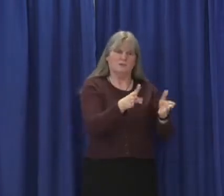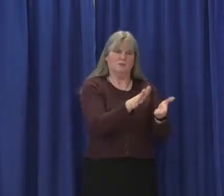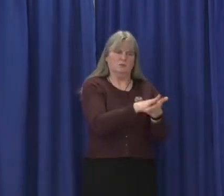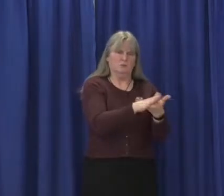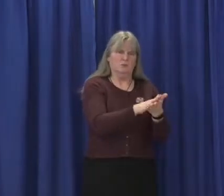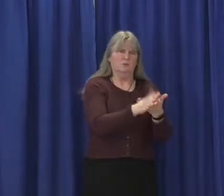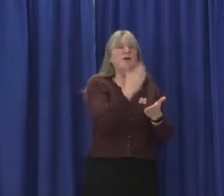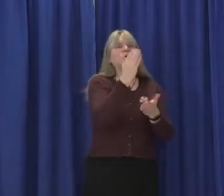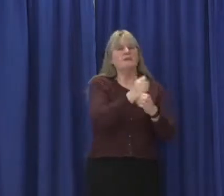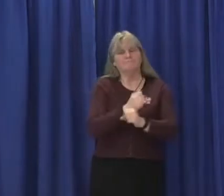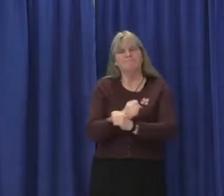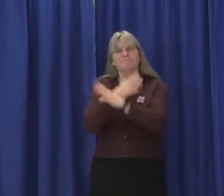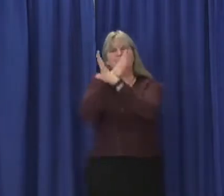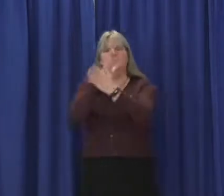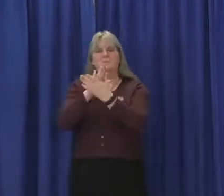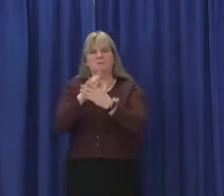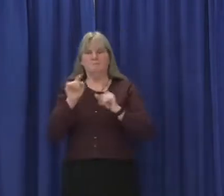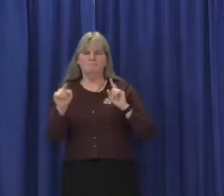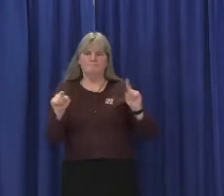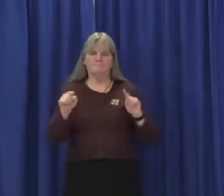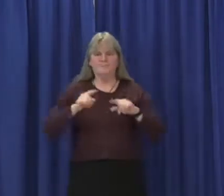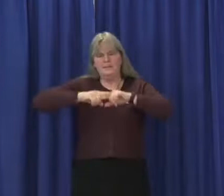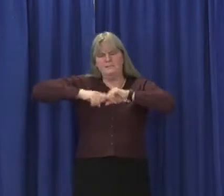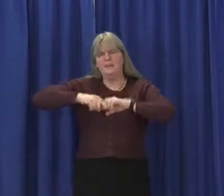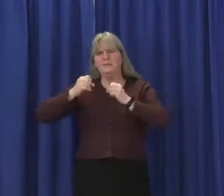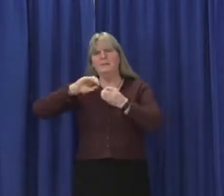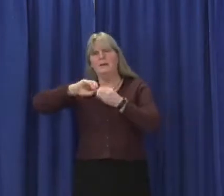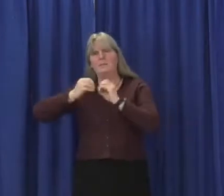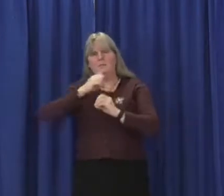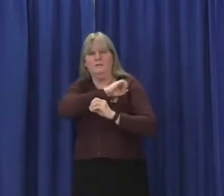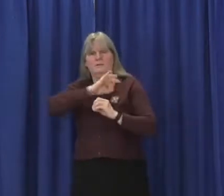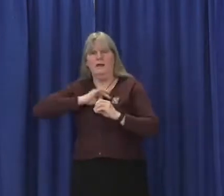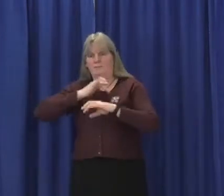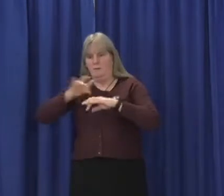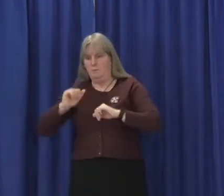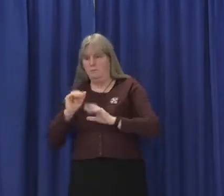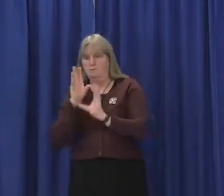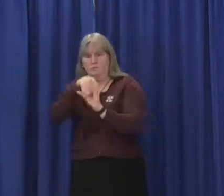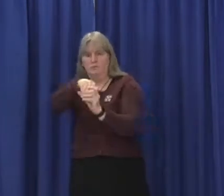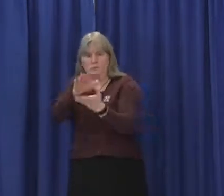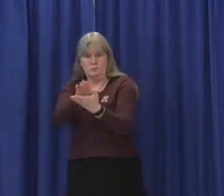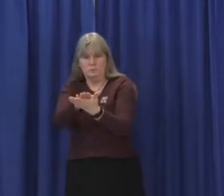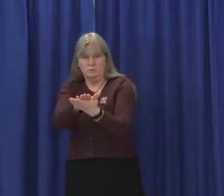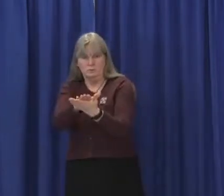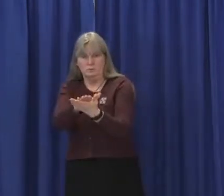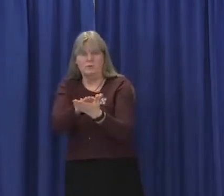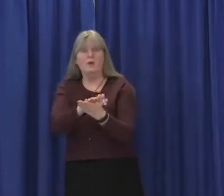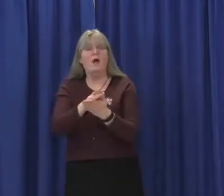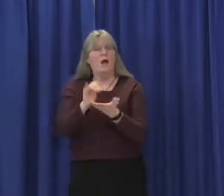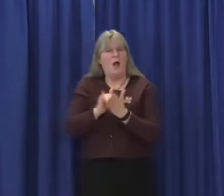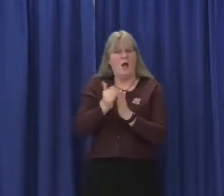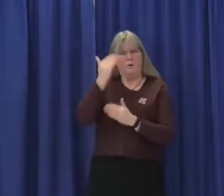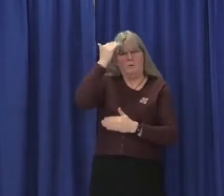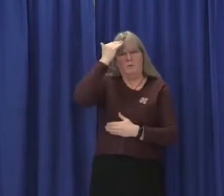remote learning, based on how many staff are available. To help keep families updated, there will now be a daily